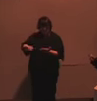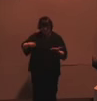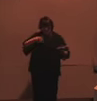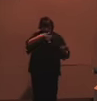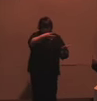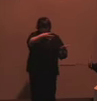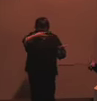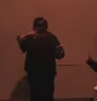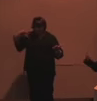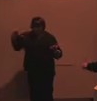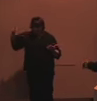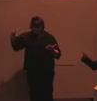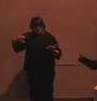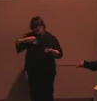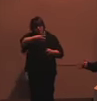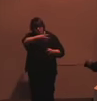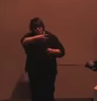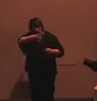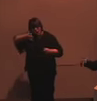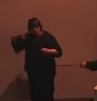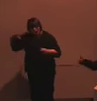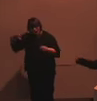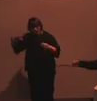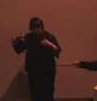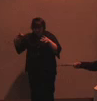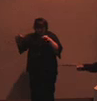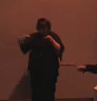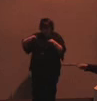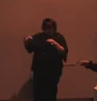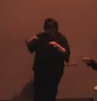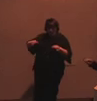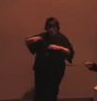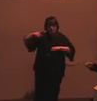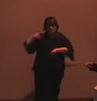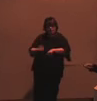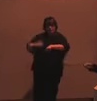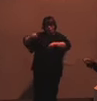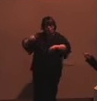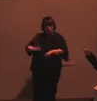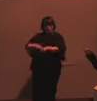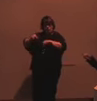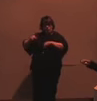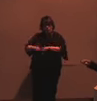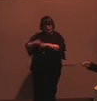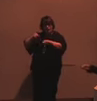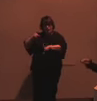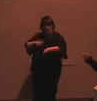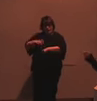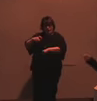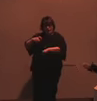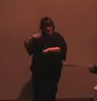defining the flow of the time. So I like to say this music score